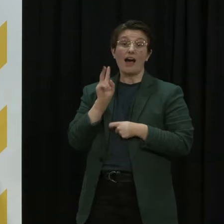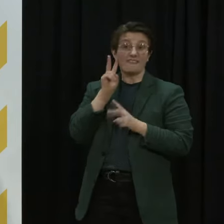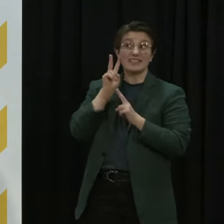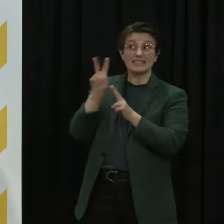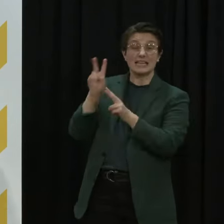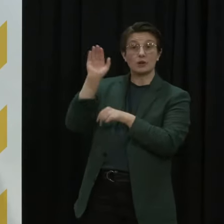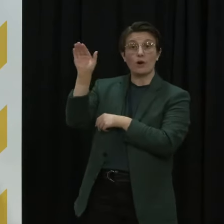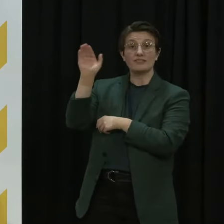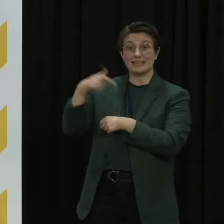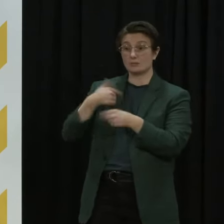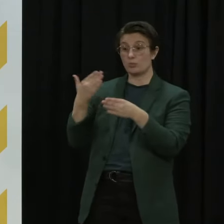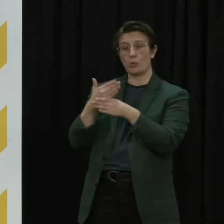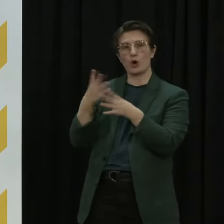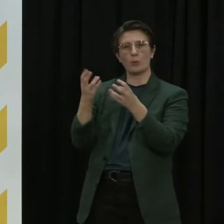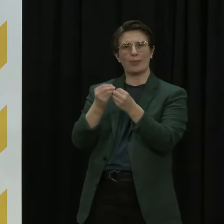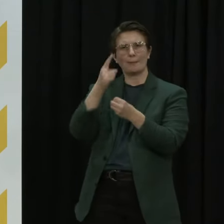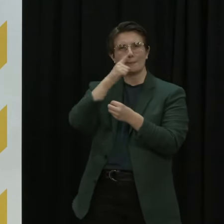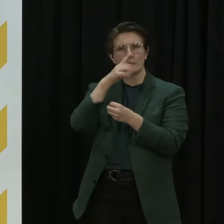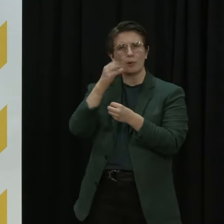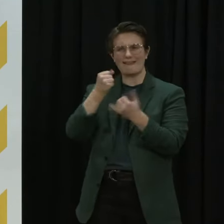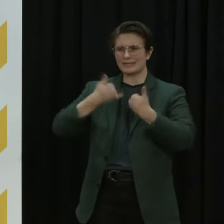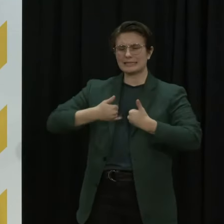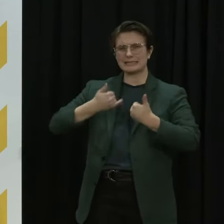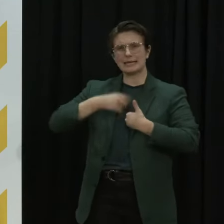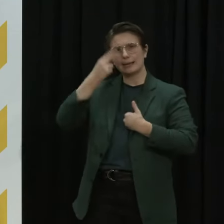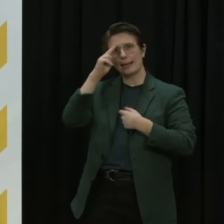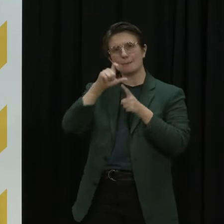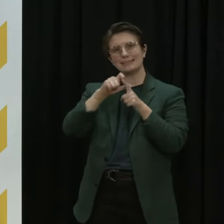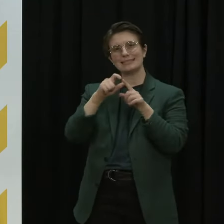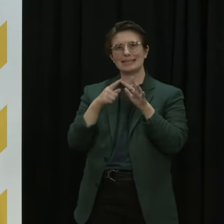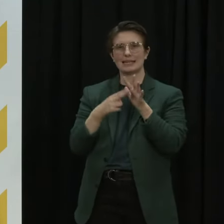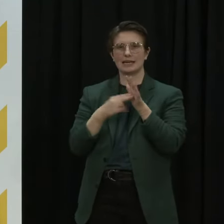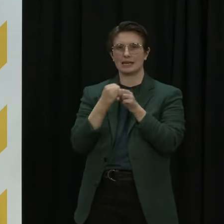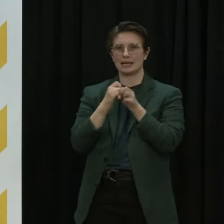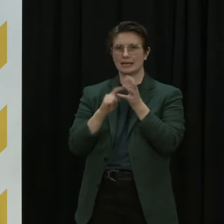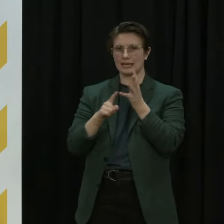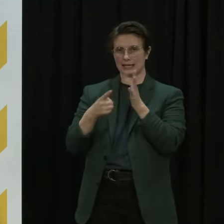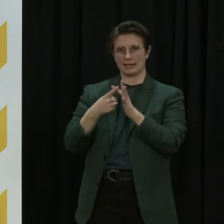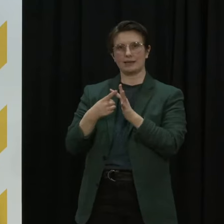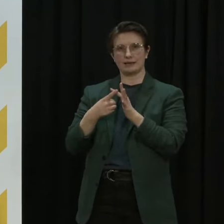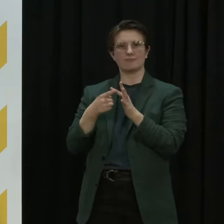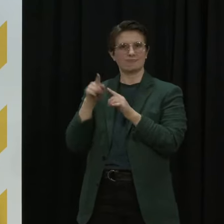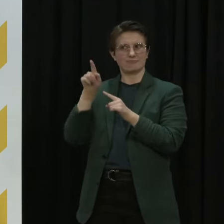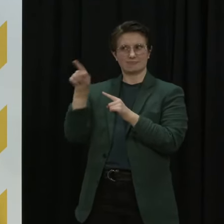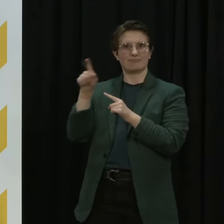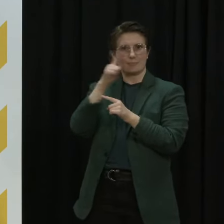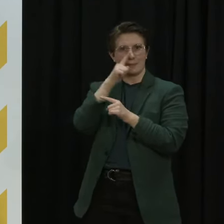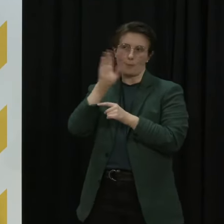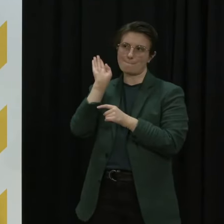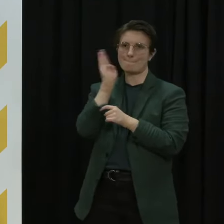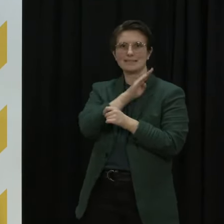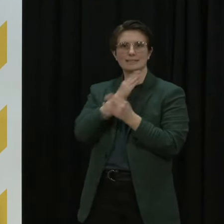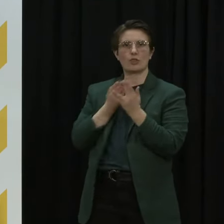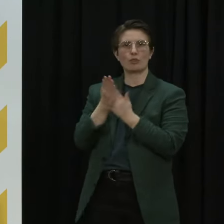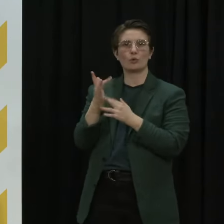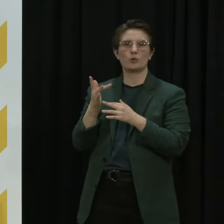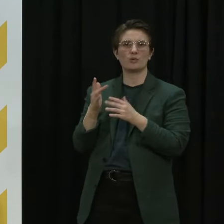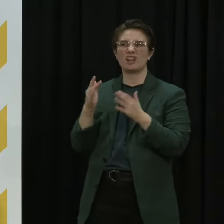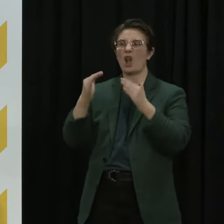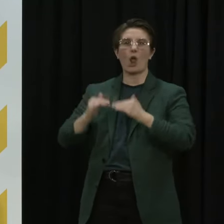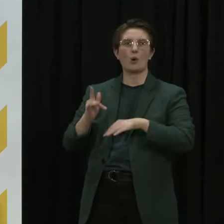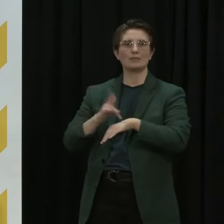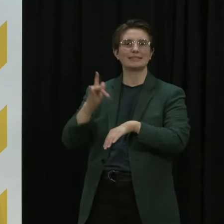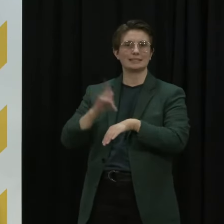of DMD was mixed -- missed.